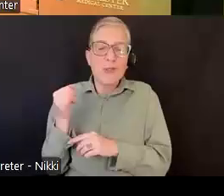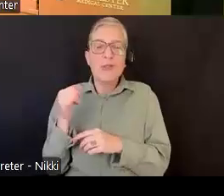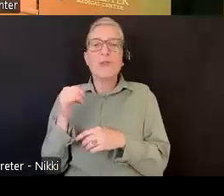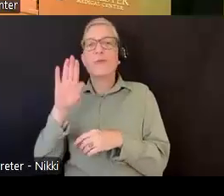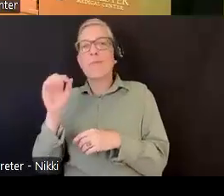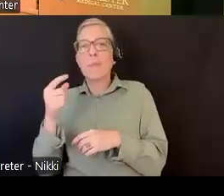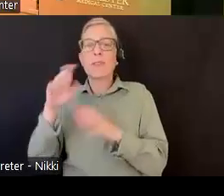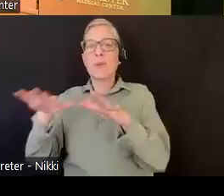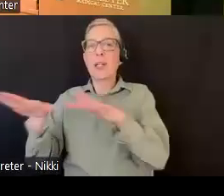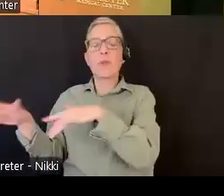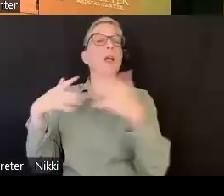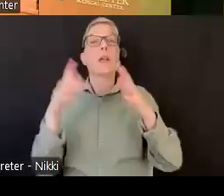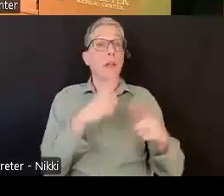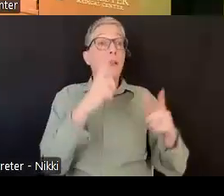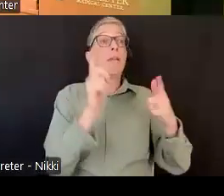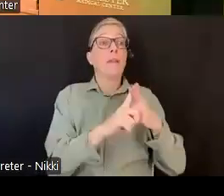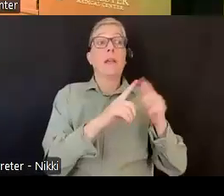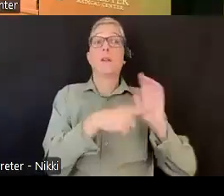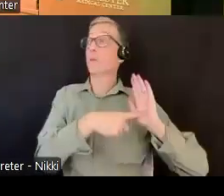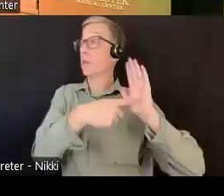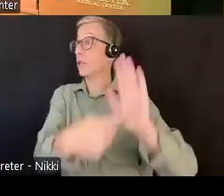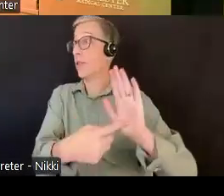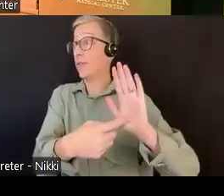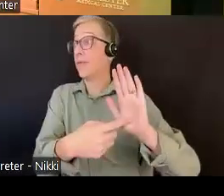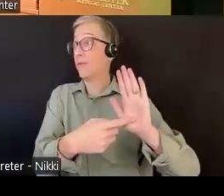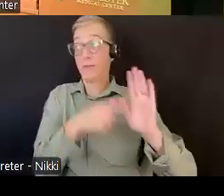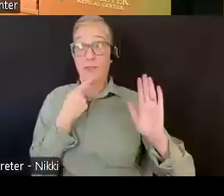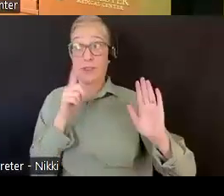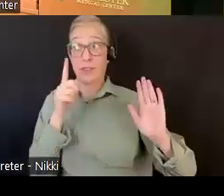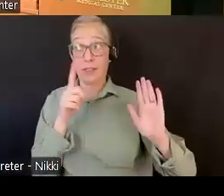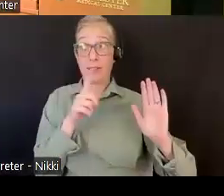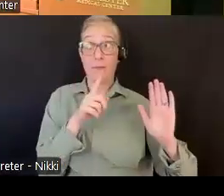after a year or two, we'd go back and then they'd give us a $1,000 grant. Said, "Well, you've done